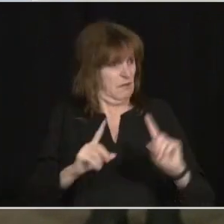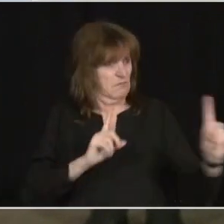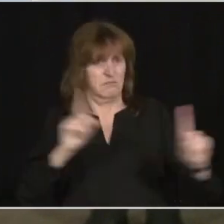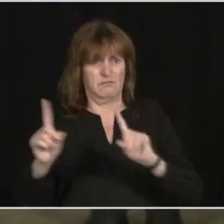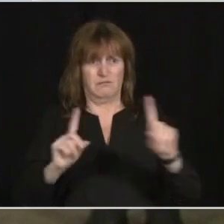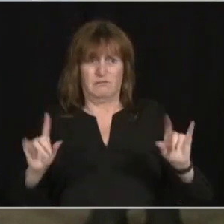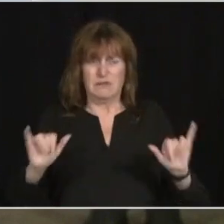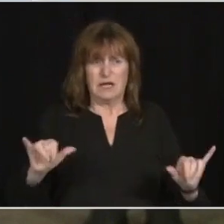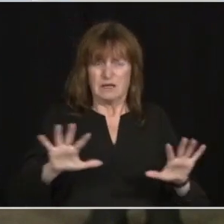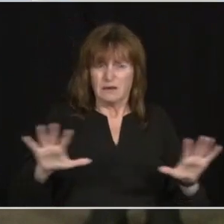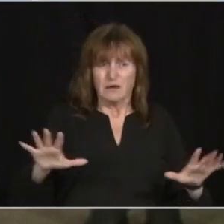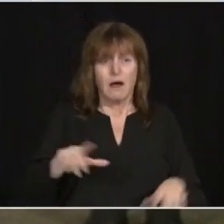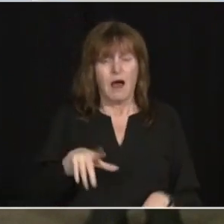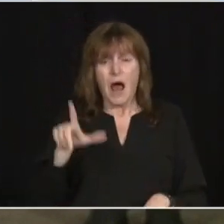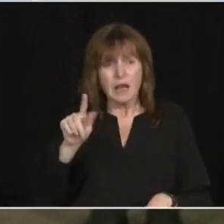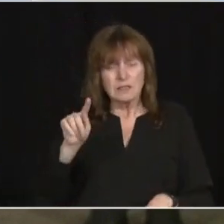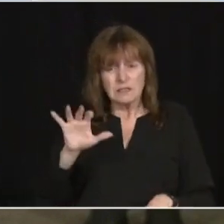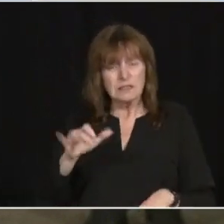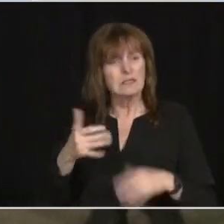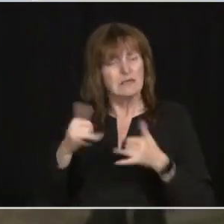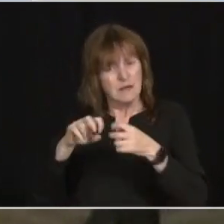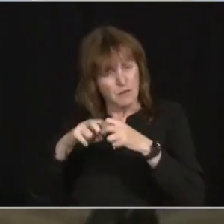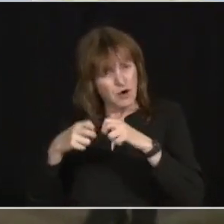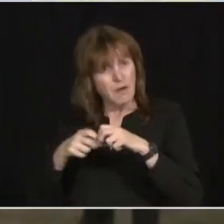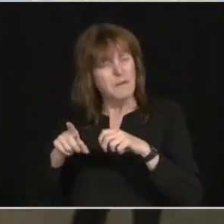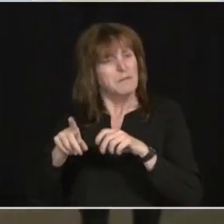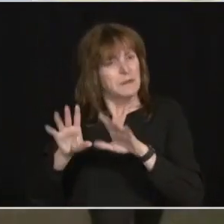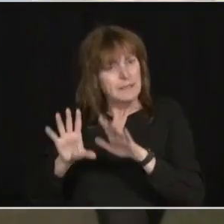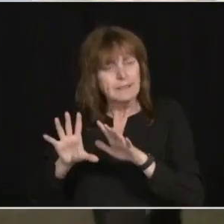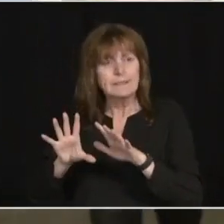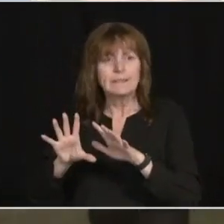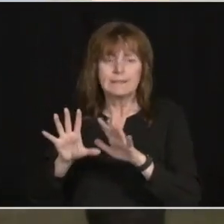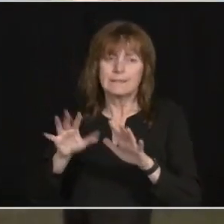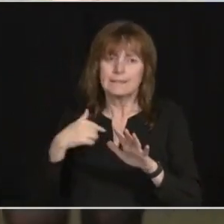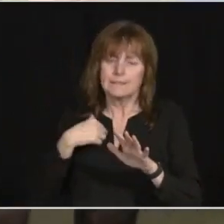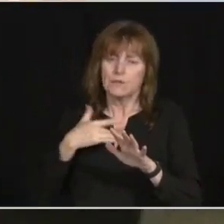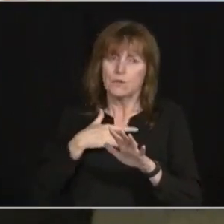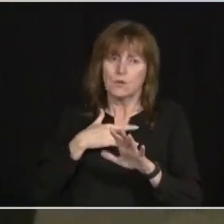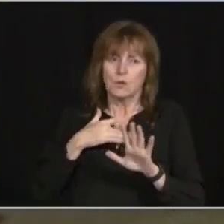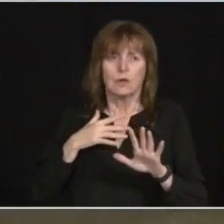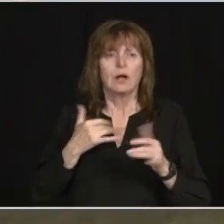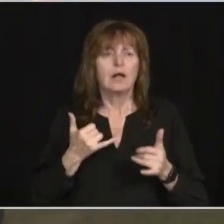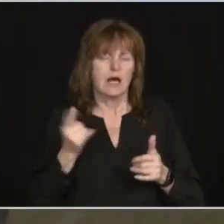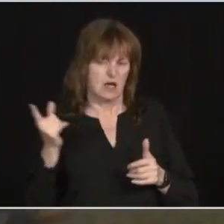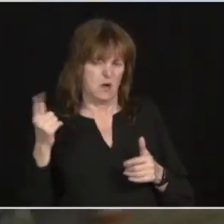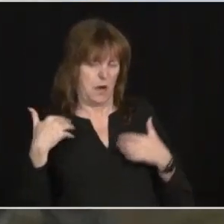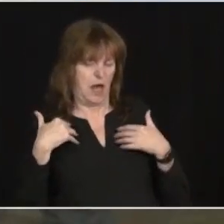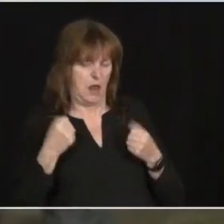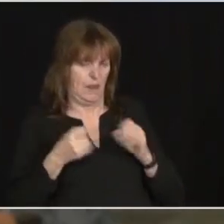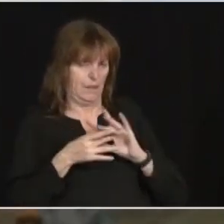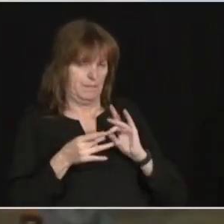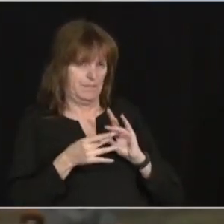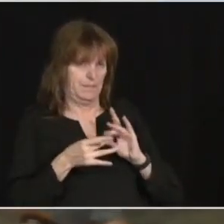But I'll pass this over to the Minister of Health. MINISTER CHRISTINE Of course, the details of the modelling